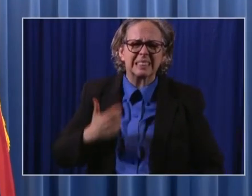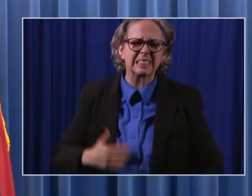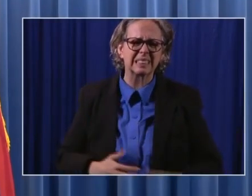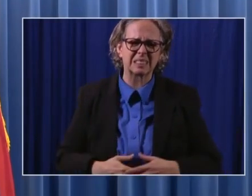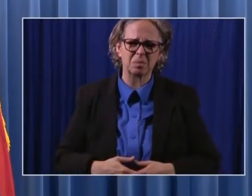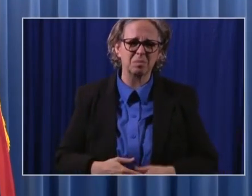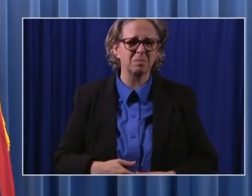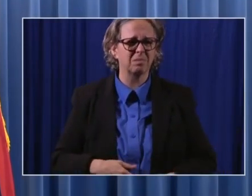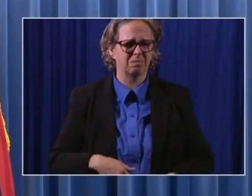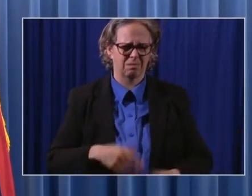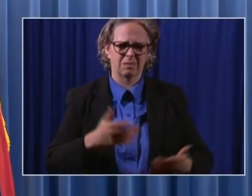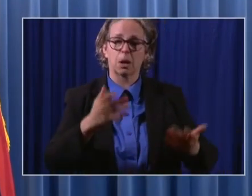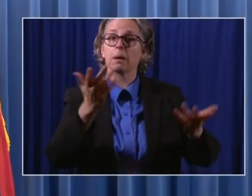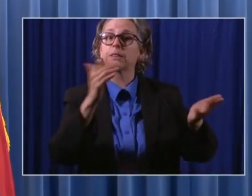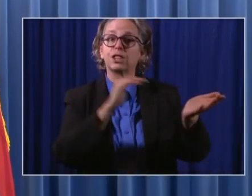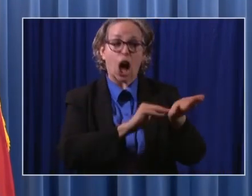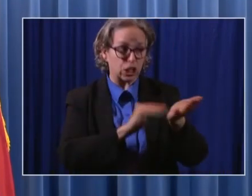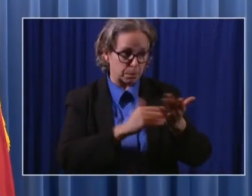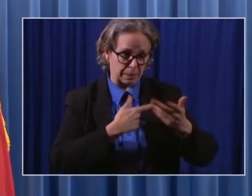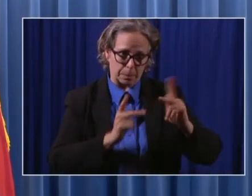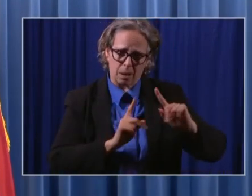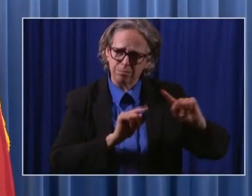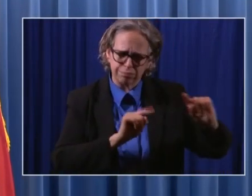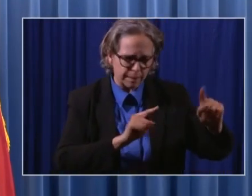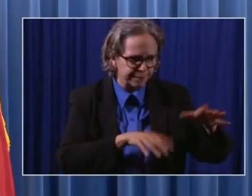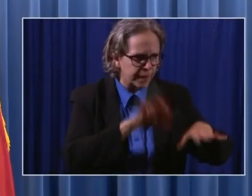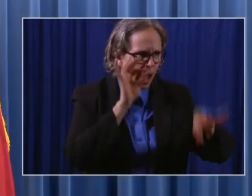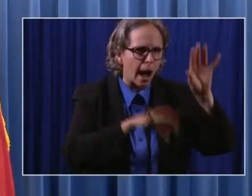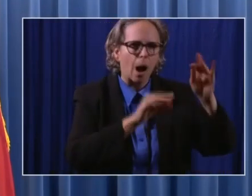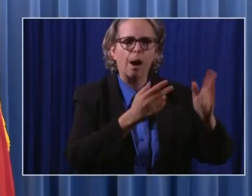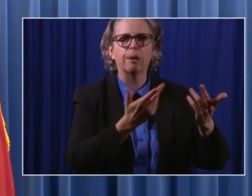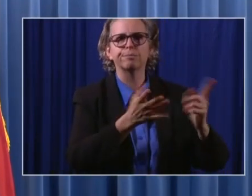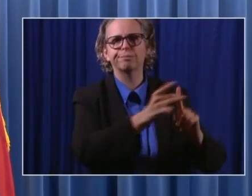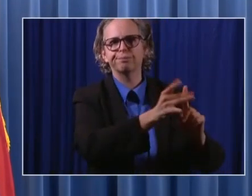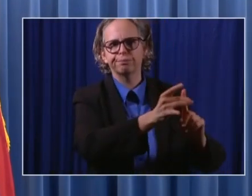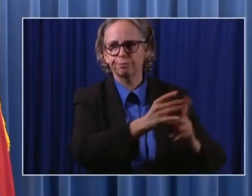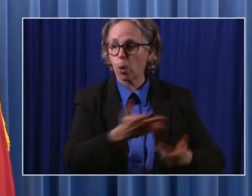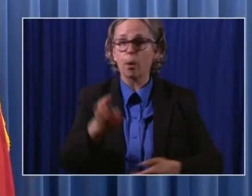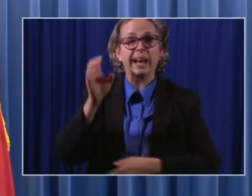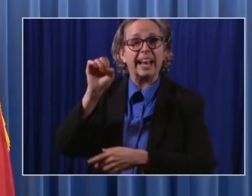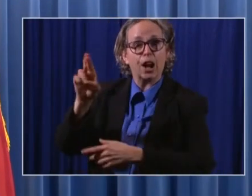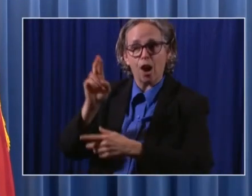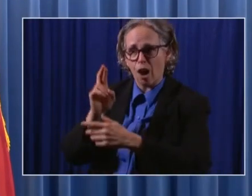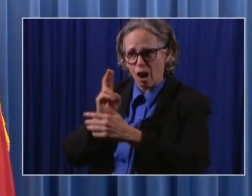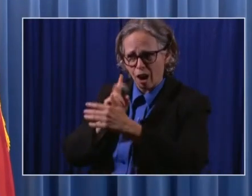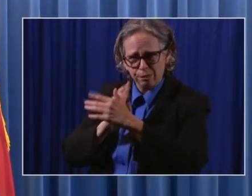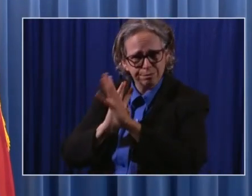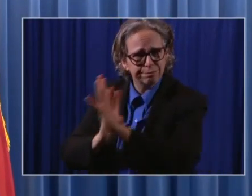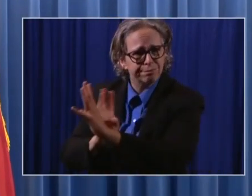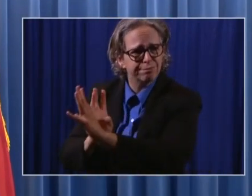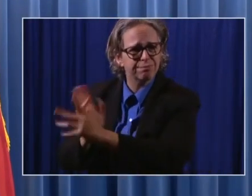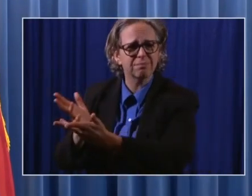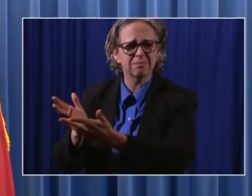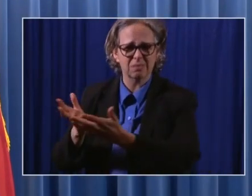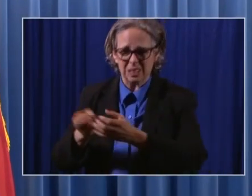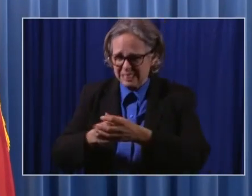PANDEMIC THAT HAVE OCCURRED AND FOR THE COUNTY AND THE LAST TWO WEEKS. IN ADDITION TO THE INCREASE IN CASES, ACCOUNT IS ALSO SEEING A STEADY INCREASE IN THE NUMBER OF PEOPLE VISITING THEIR